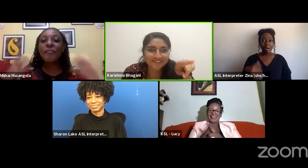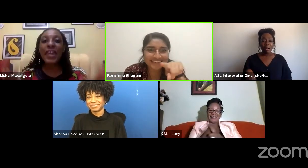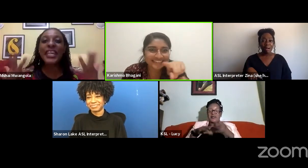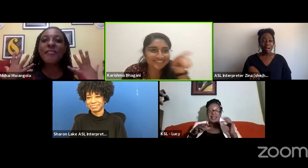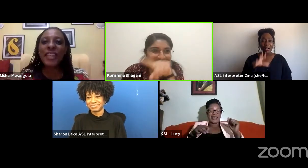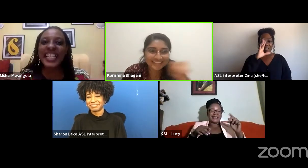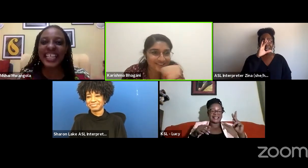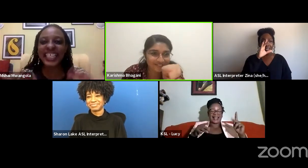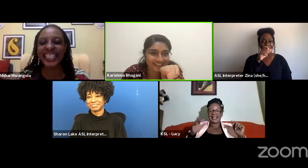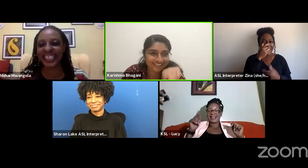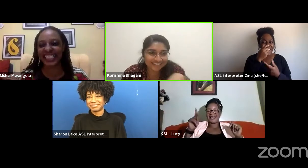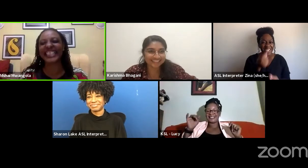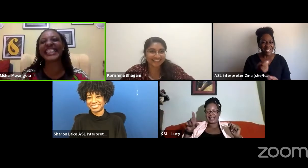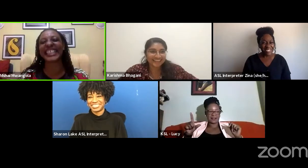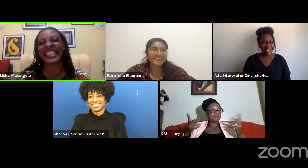What is the difference?